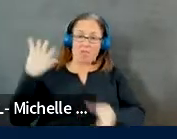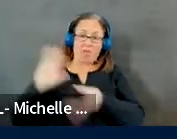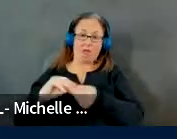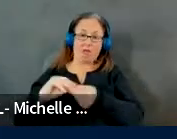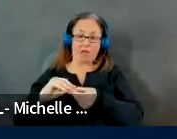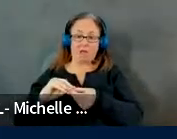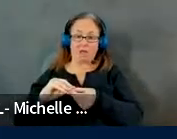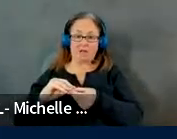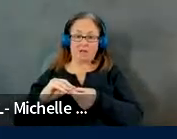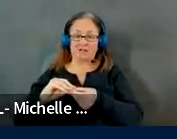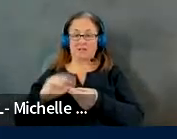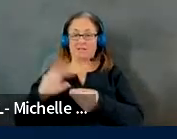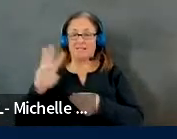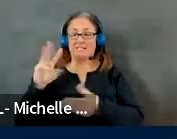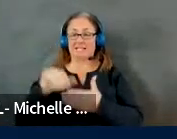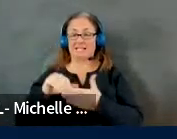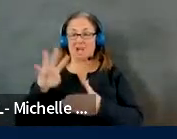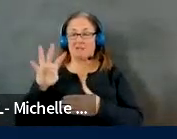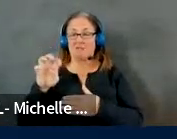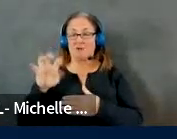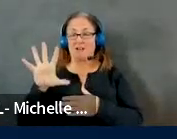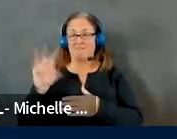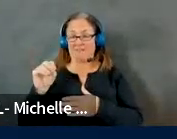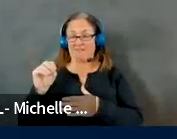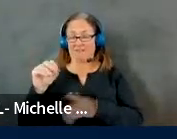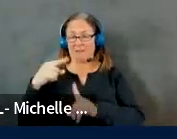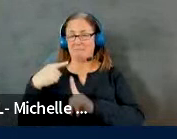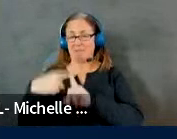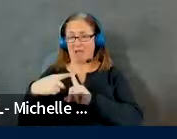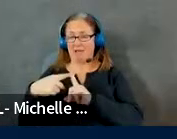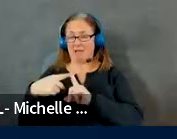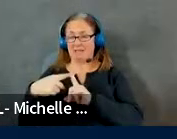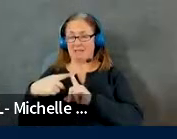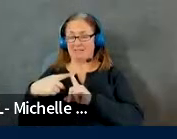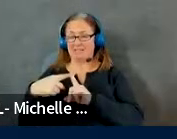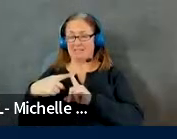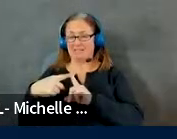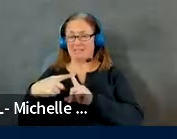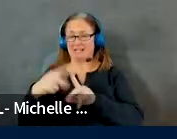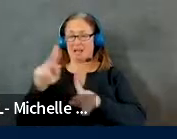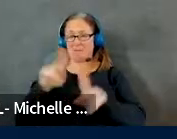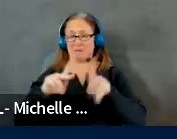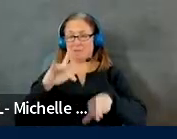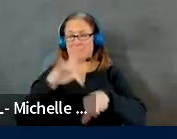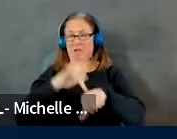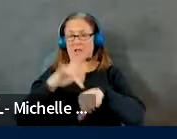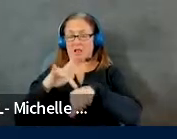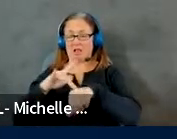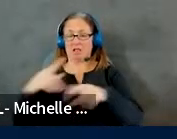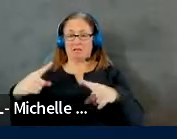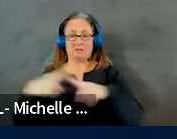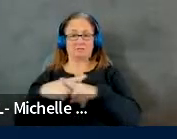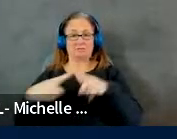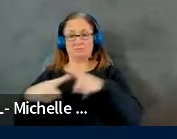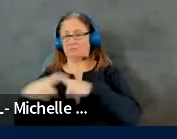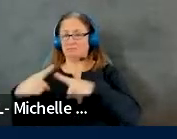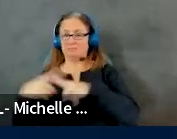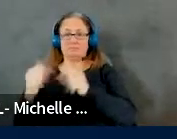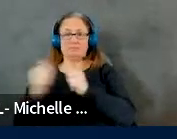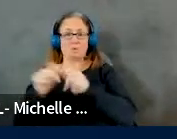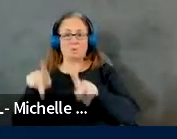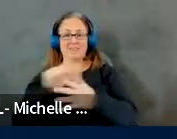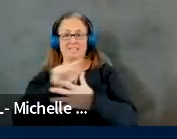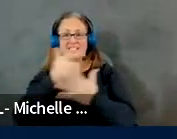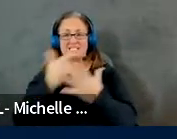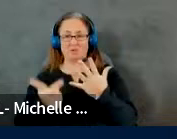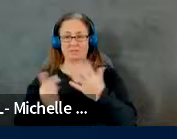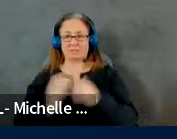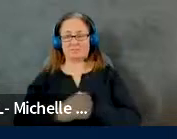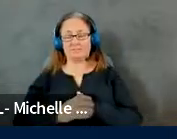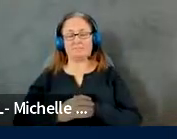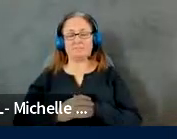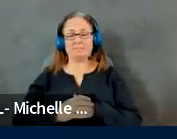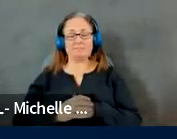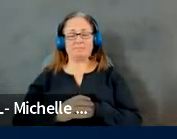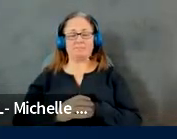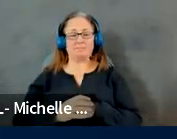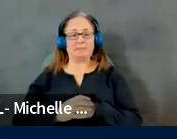that's 6450 plus intersections and touch points that people have had with this series to date.